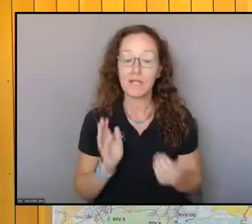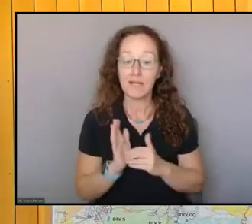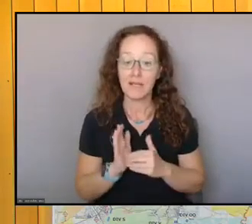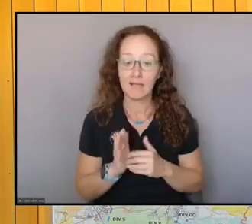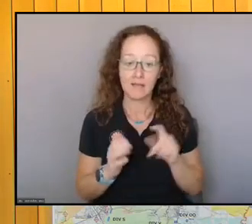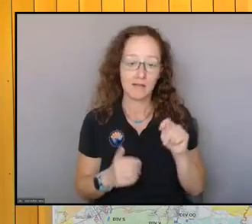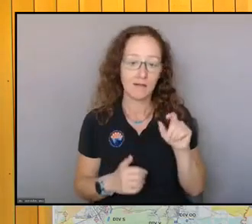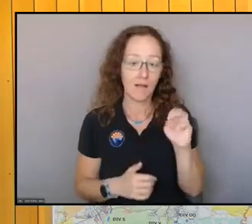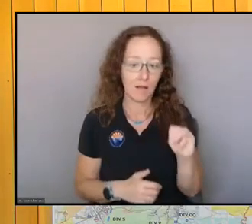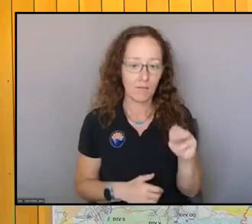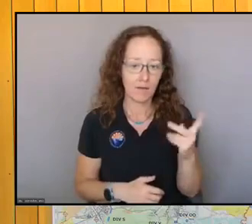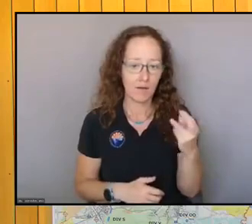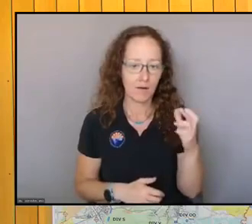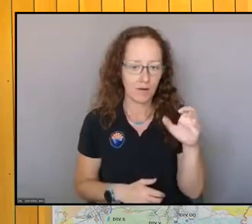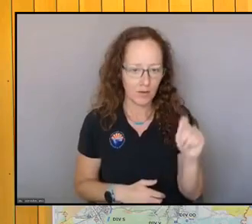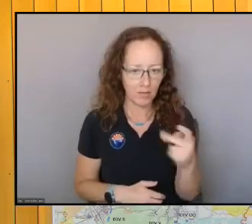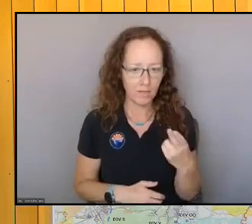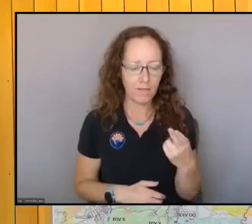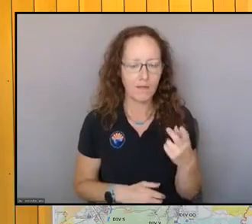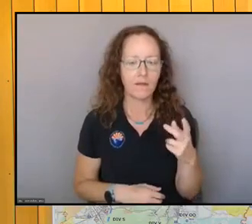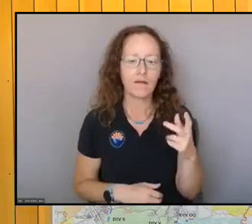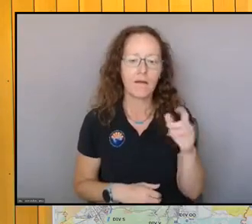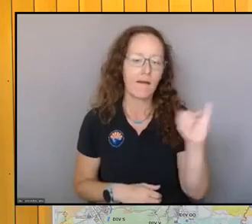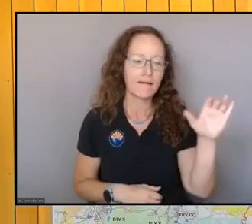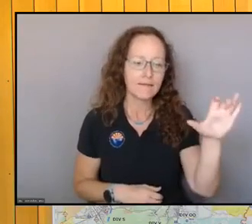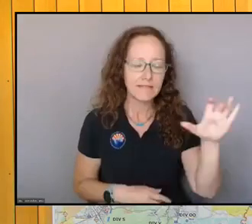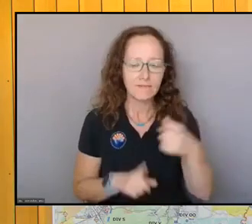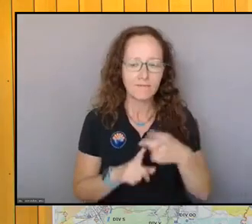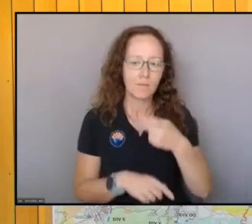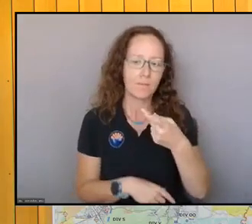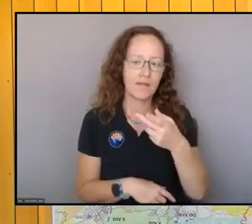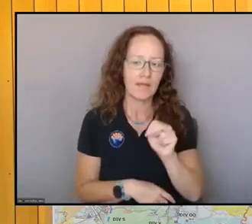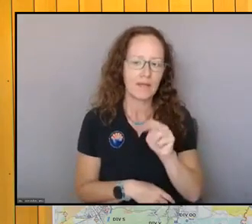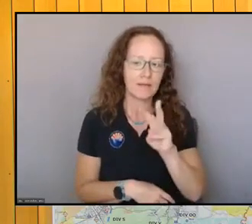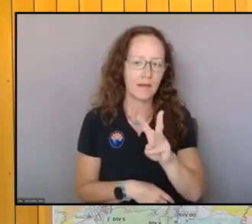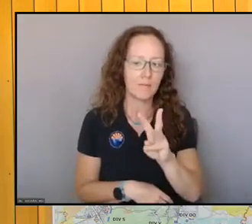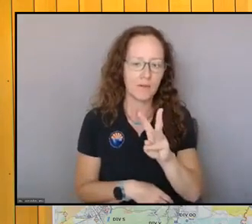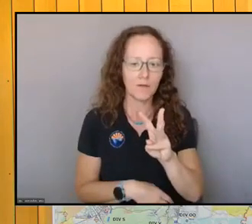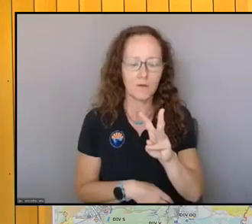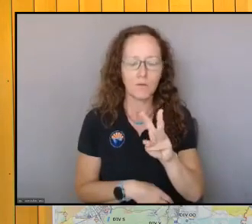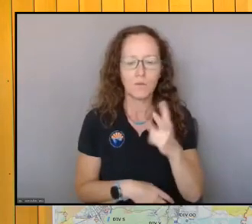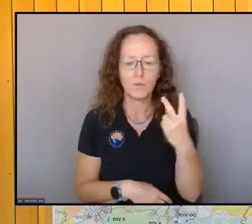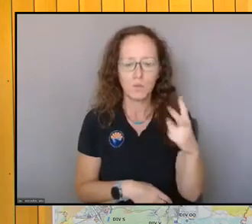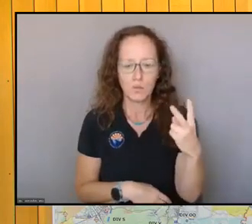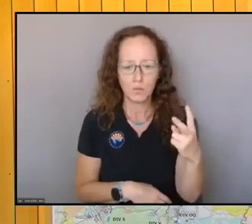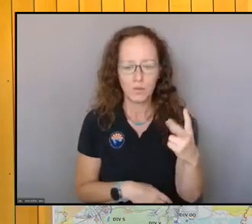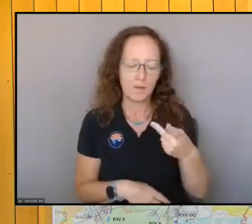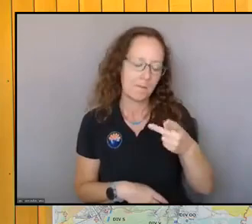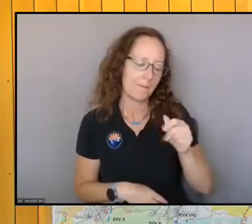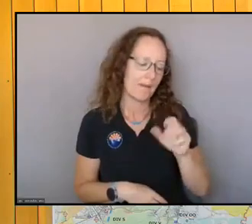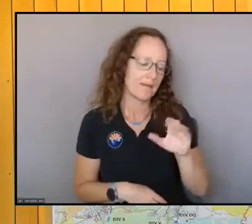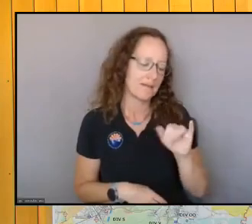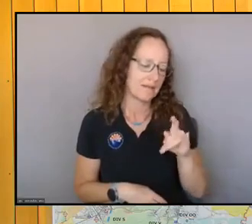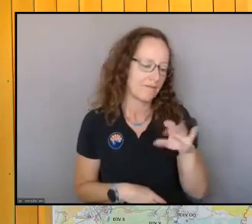TOM KIRTH, INCIDENT COMMANDER WITH PNW2 TEAM.